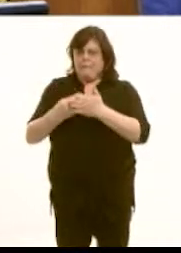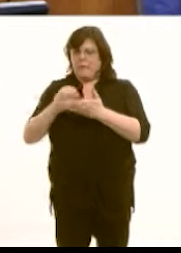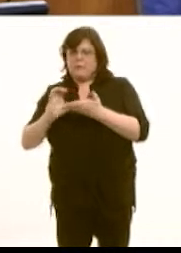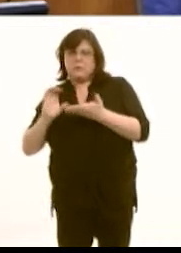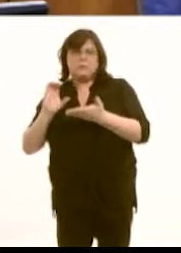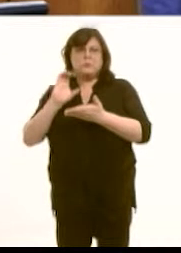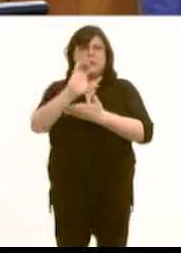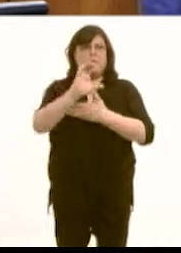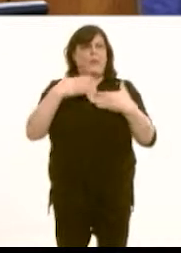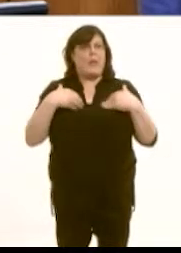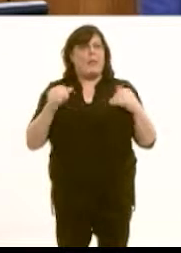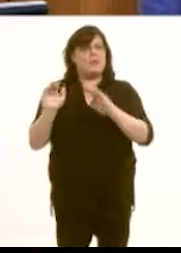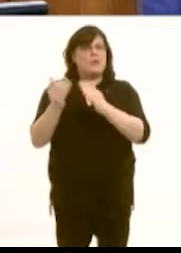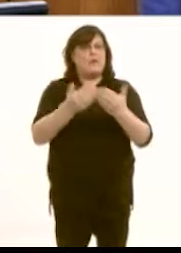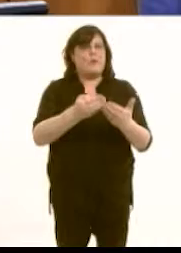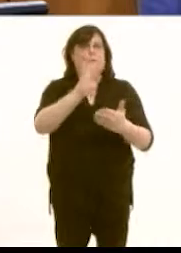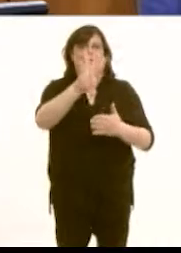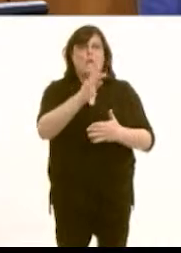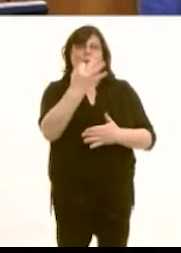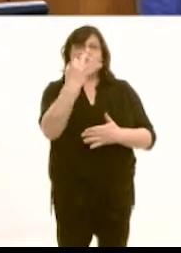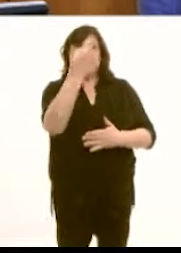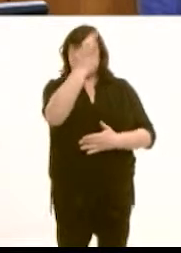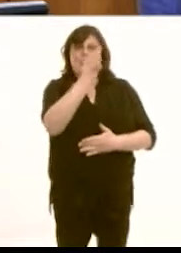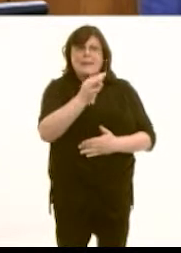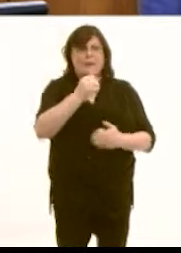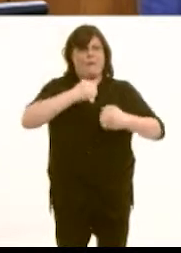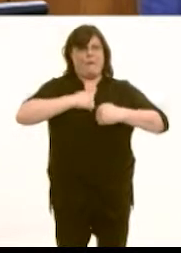sef 48 y cant o gyllideb Llywodraeth Cymru, yn dwyn ffrwyth.